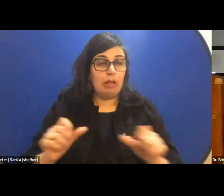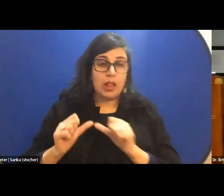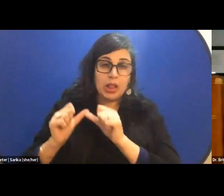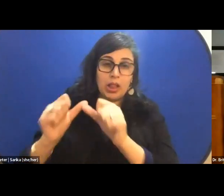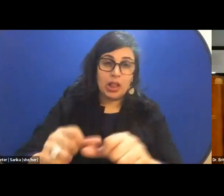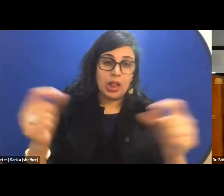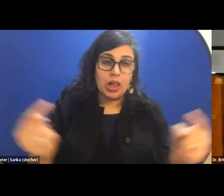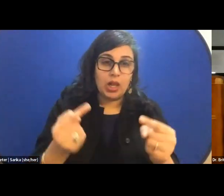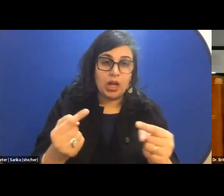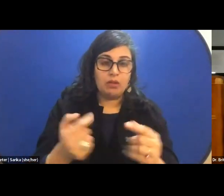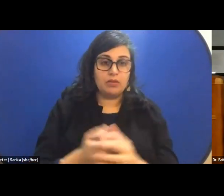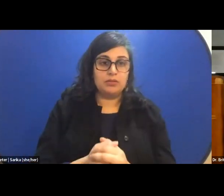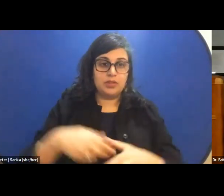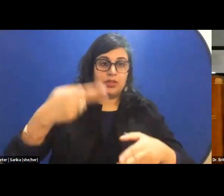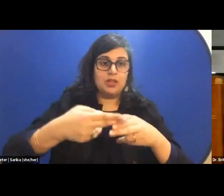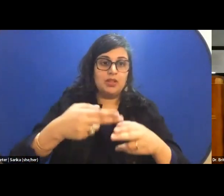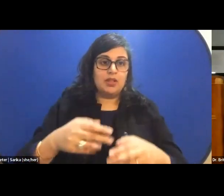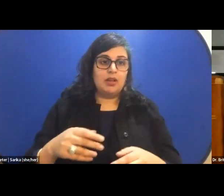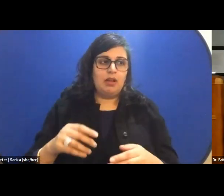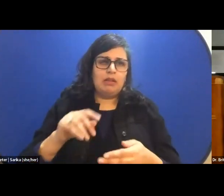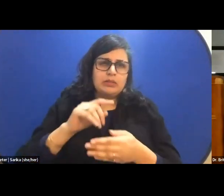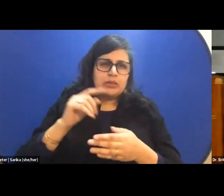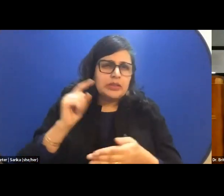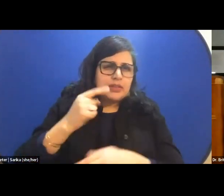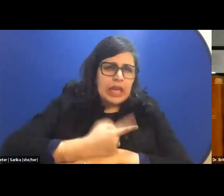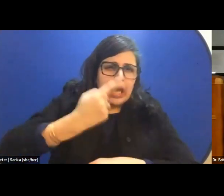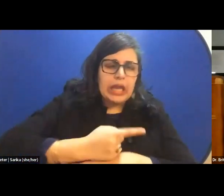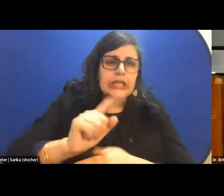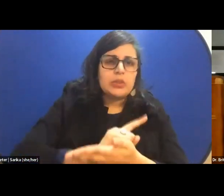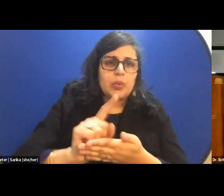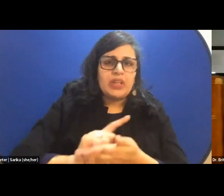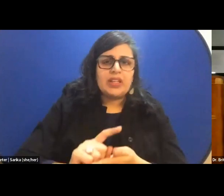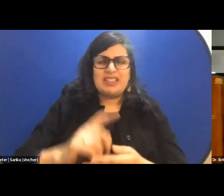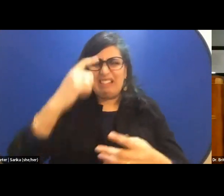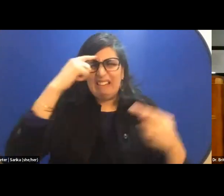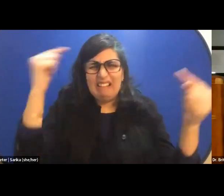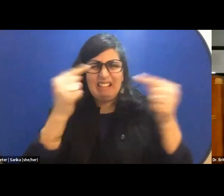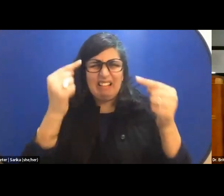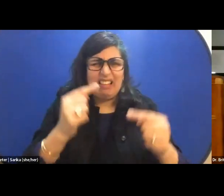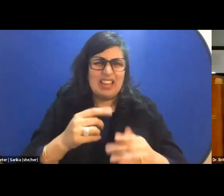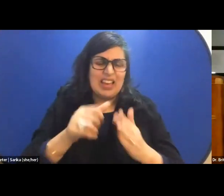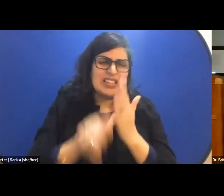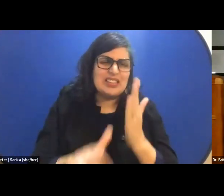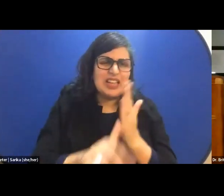this evidence? Because instead, our research is showing something else. Lasting harm from tear gas causing